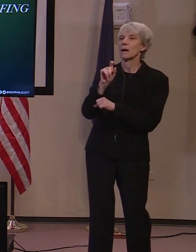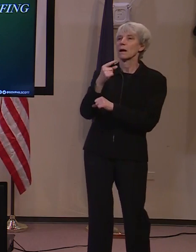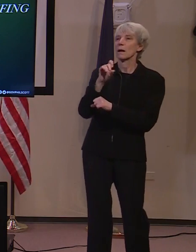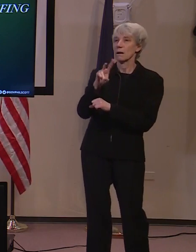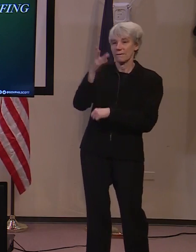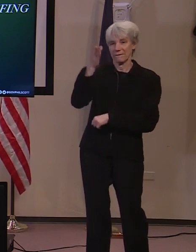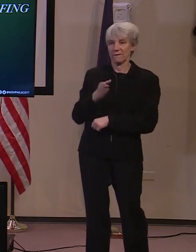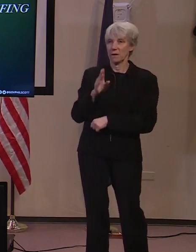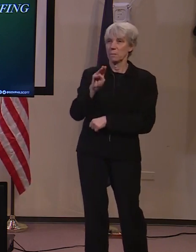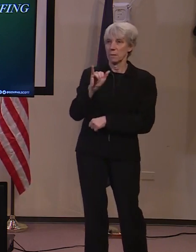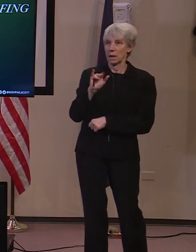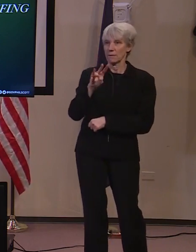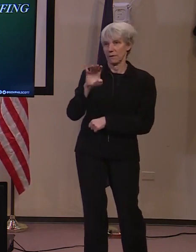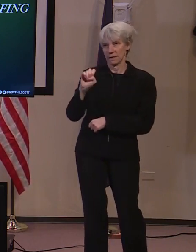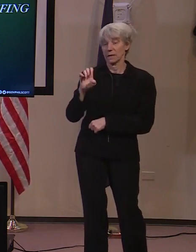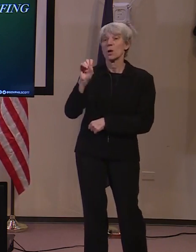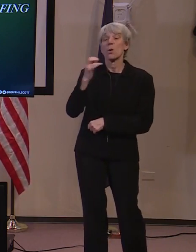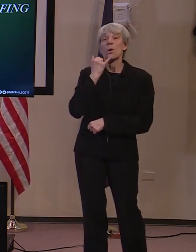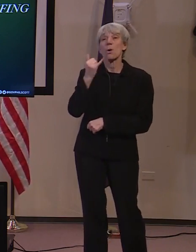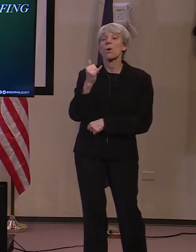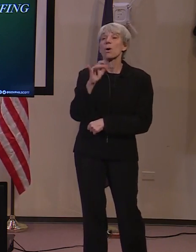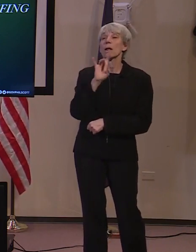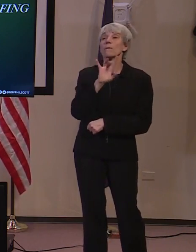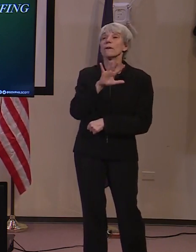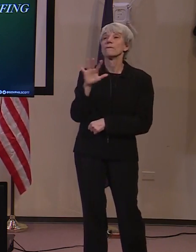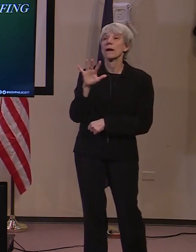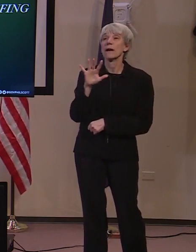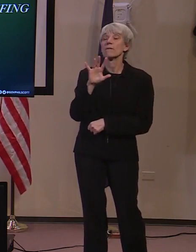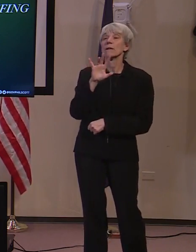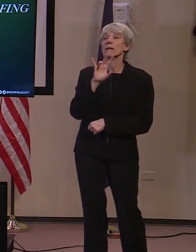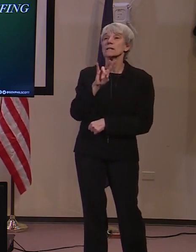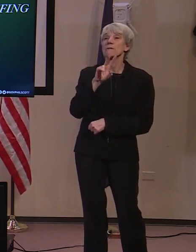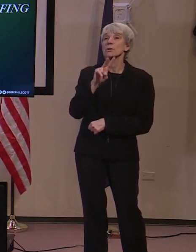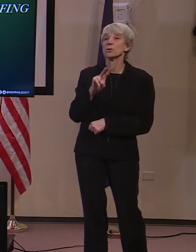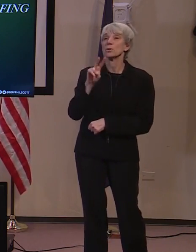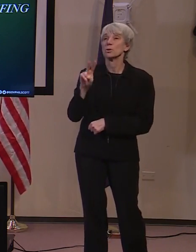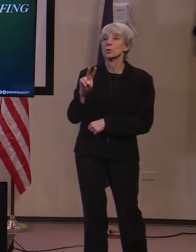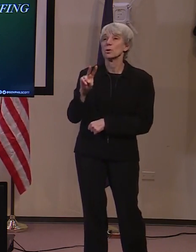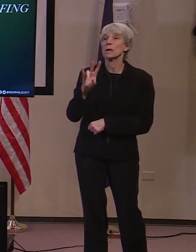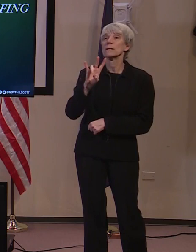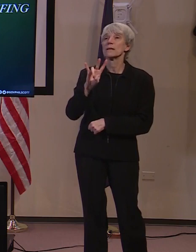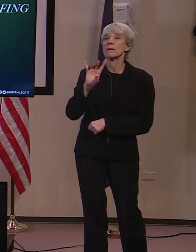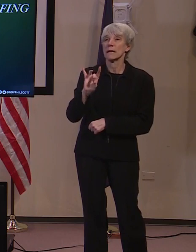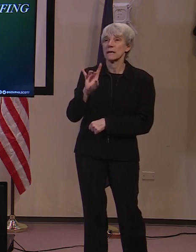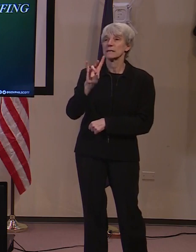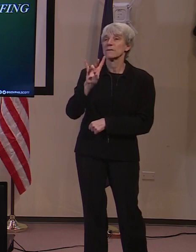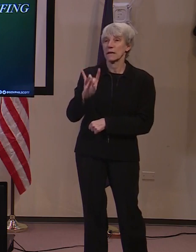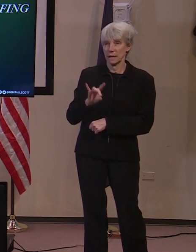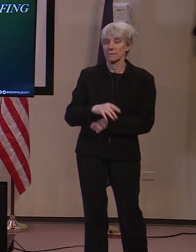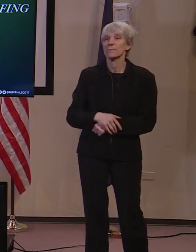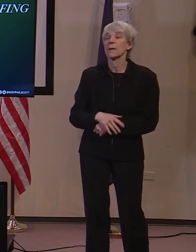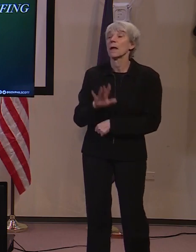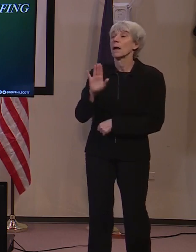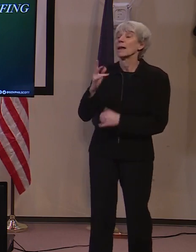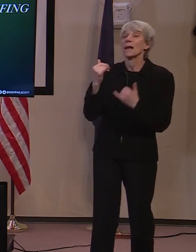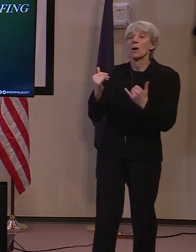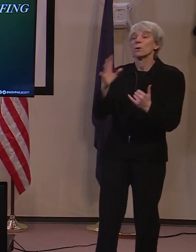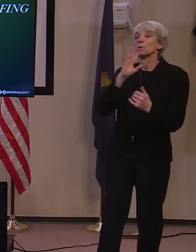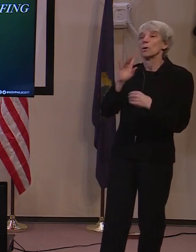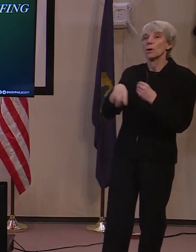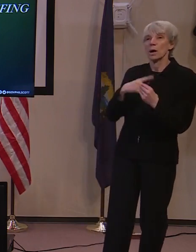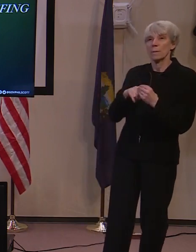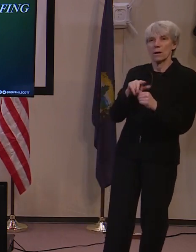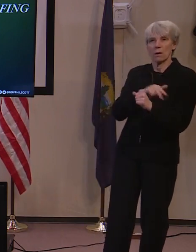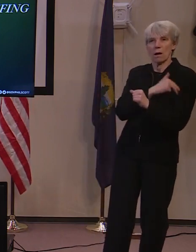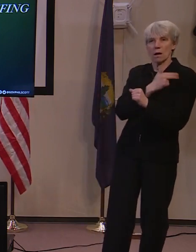you can simply call 8557227878. Now, shifting to hospital capacity as I've